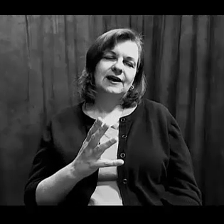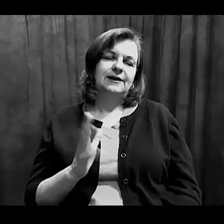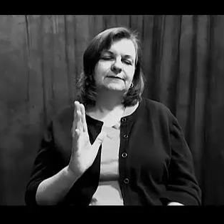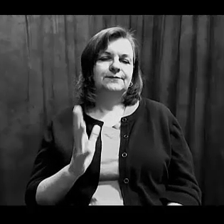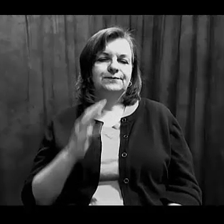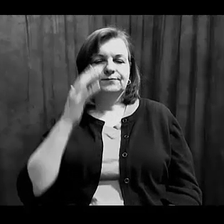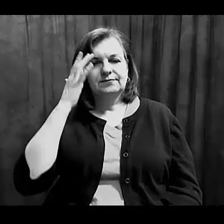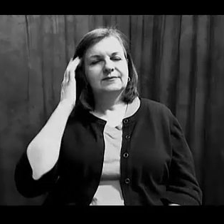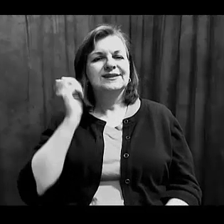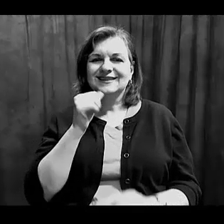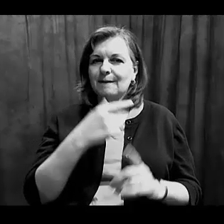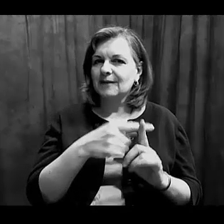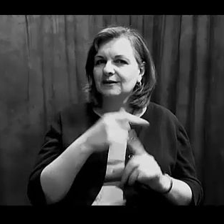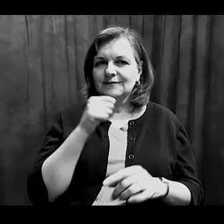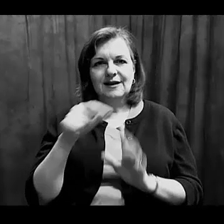that's fine